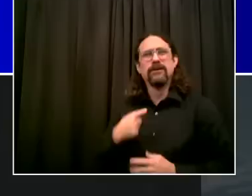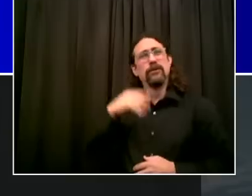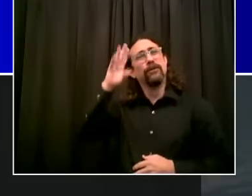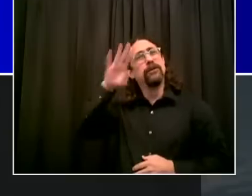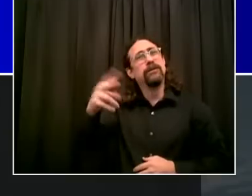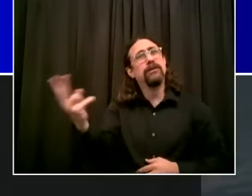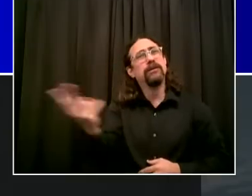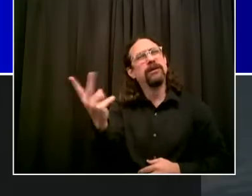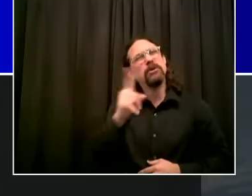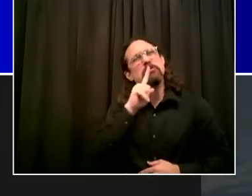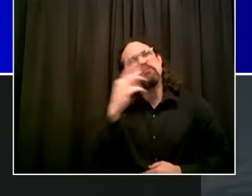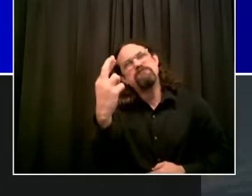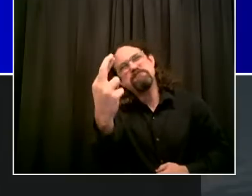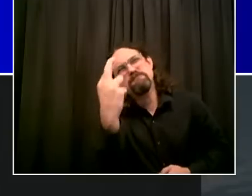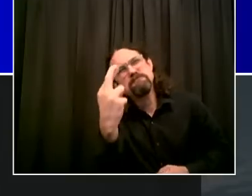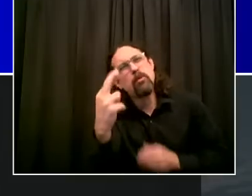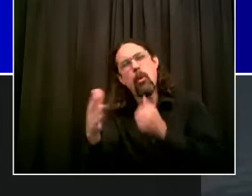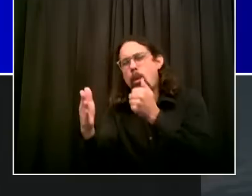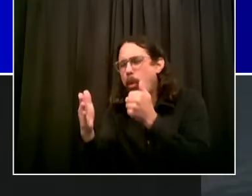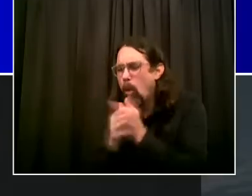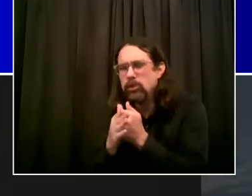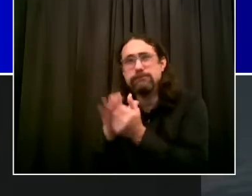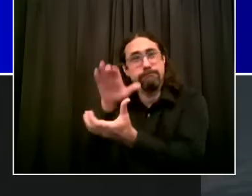HE ALWAYS REFERRED TO HER AS HIS BRIDE.